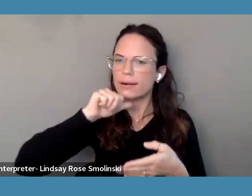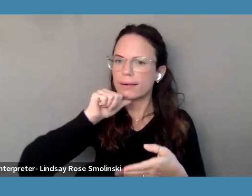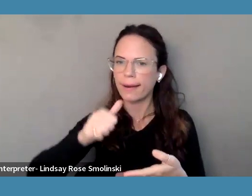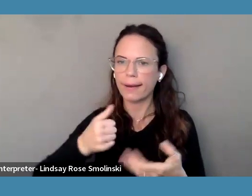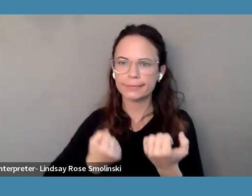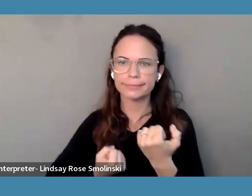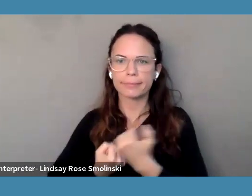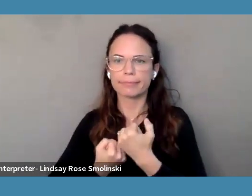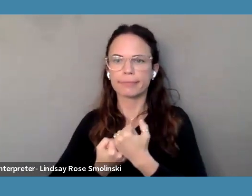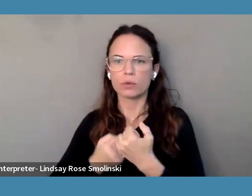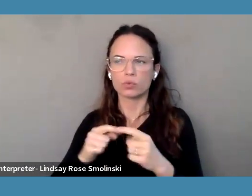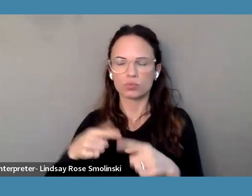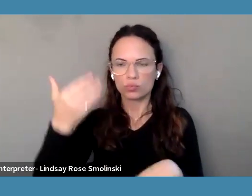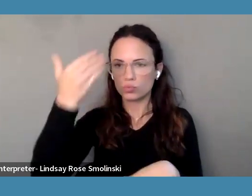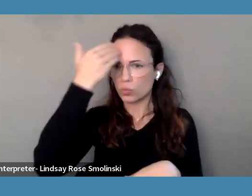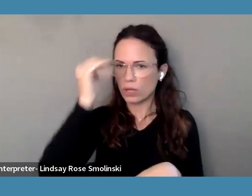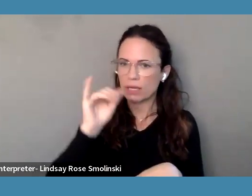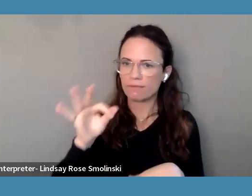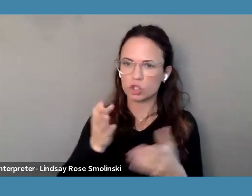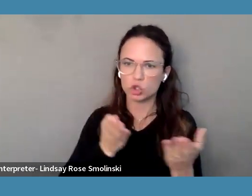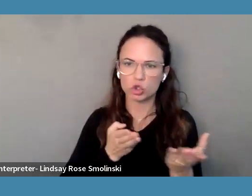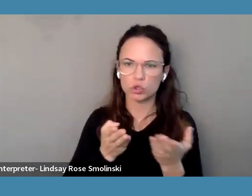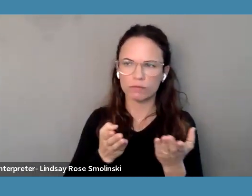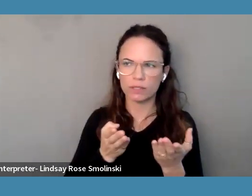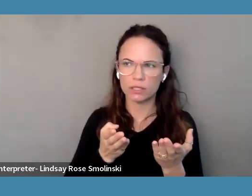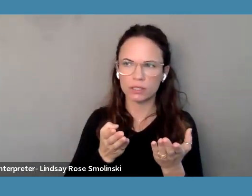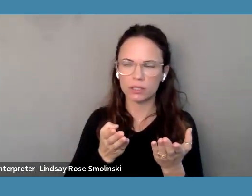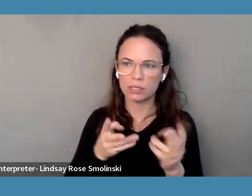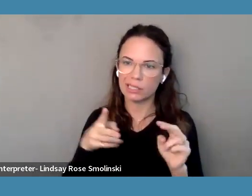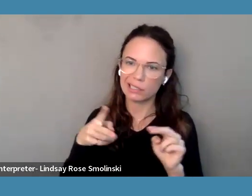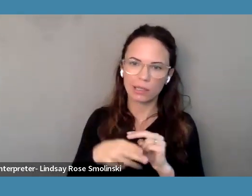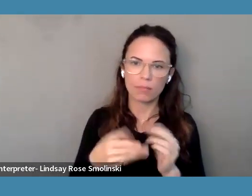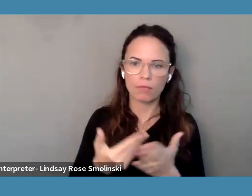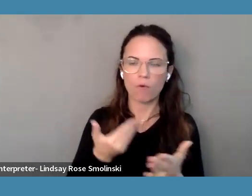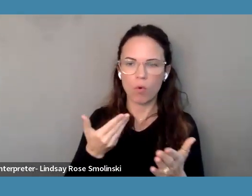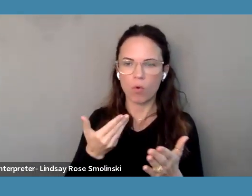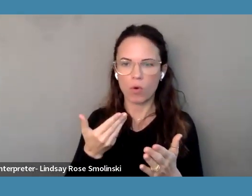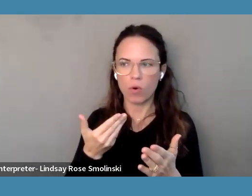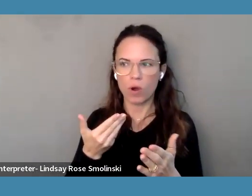and to know if their services were cut before they get that notice in the mail?